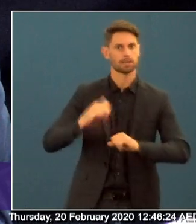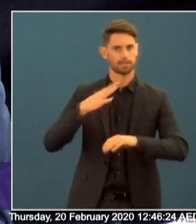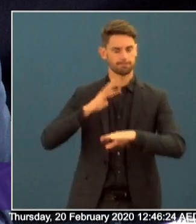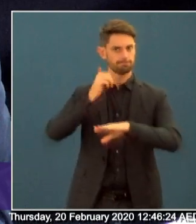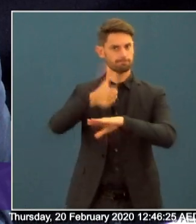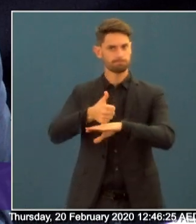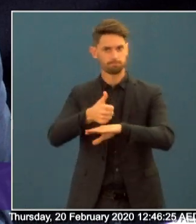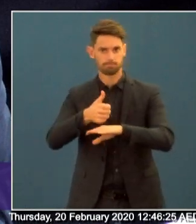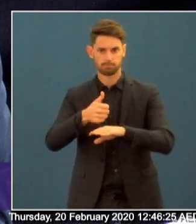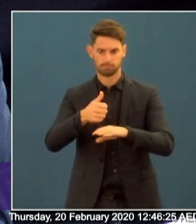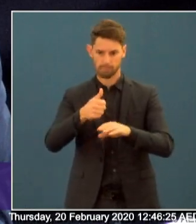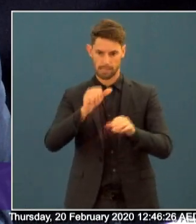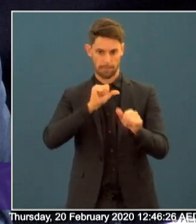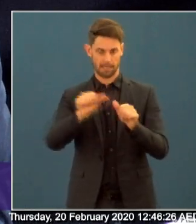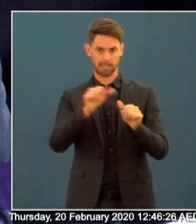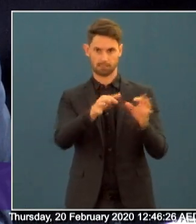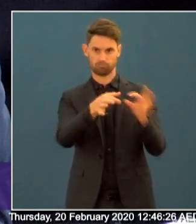and developing a bridge between disability and health.